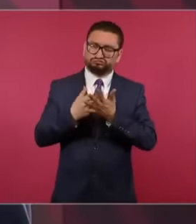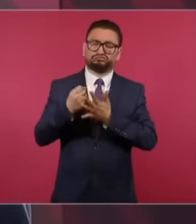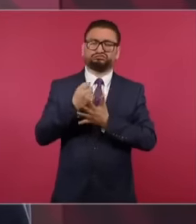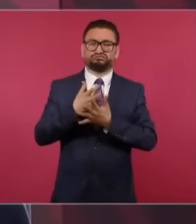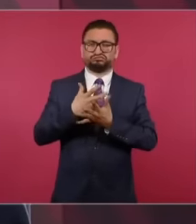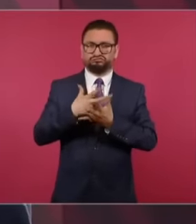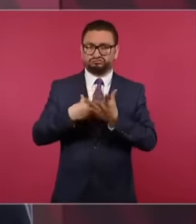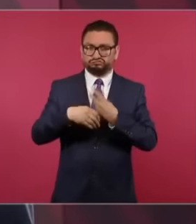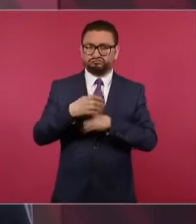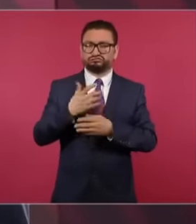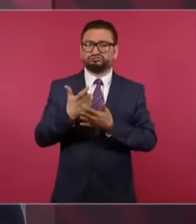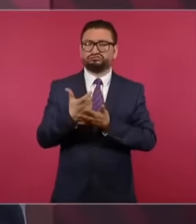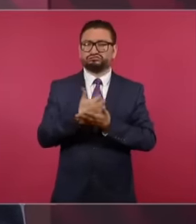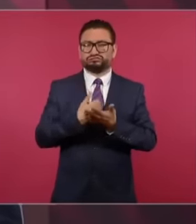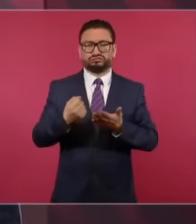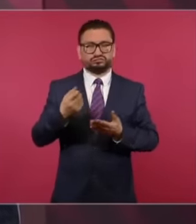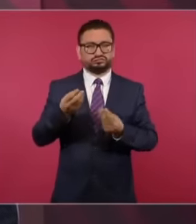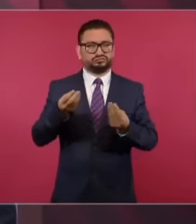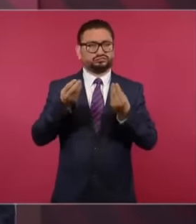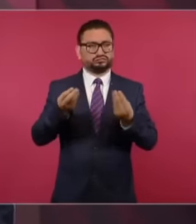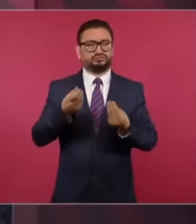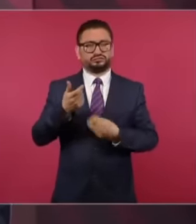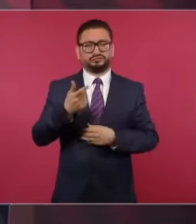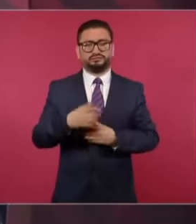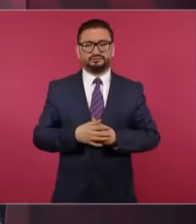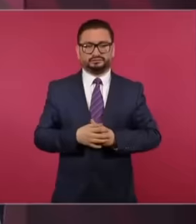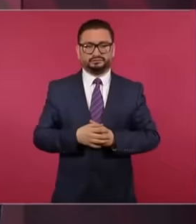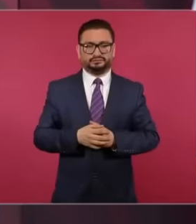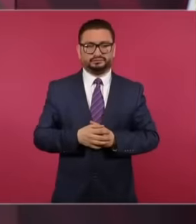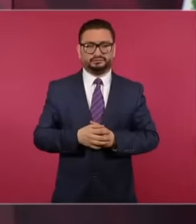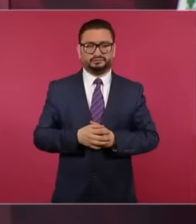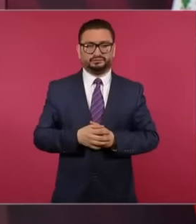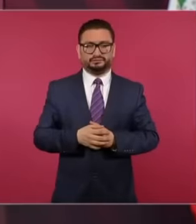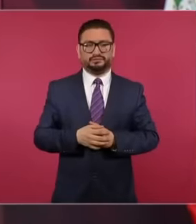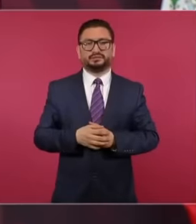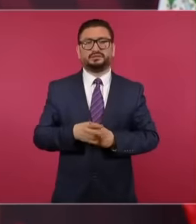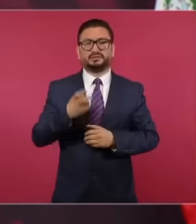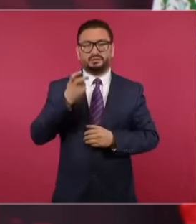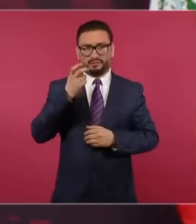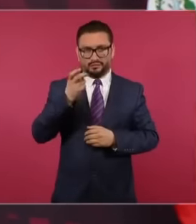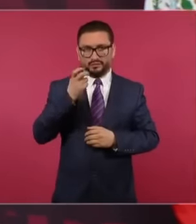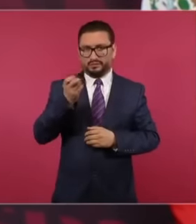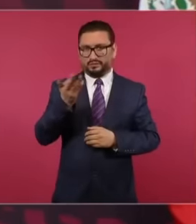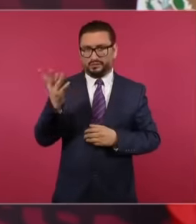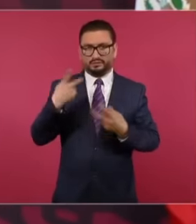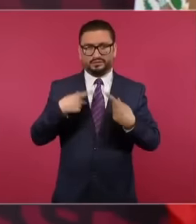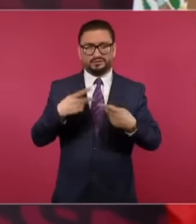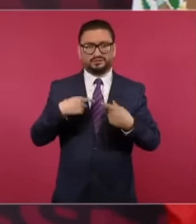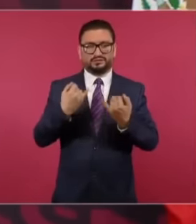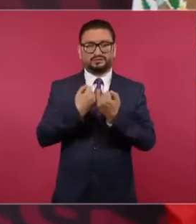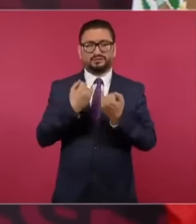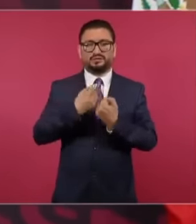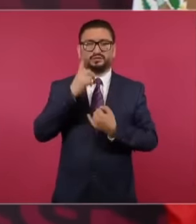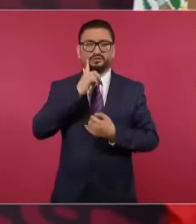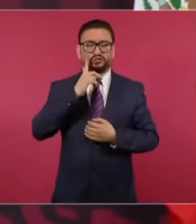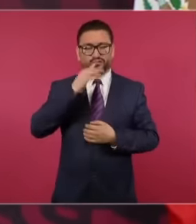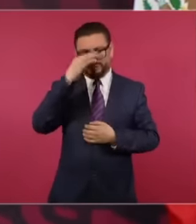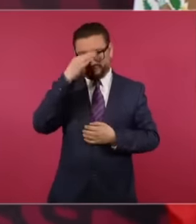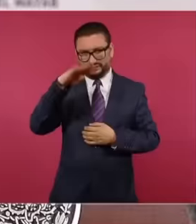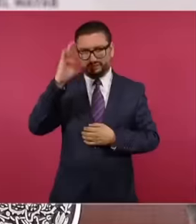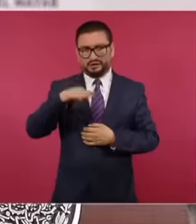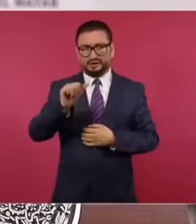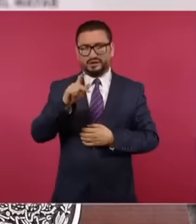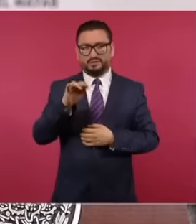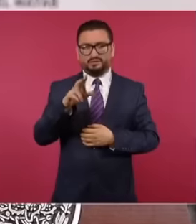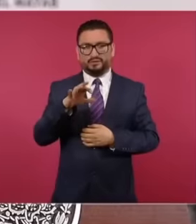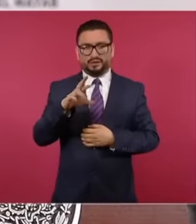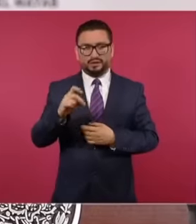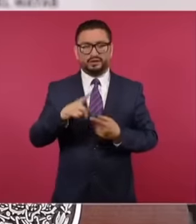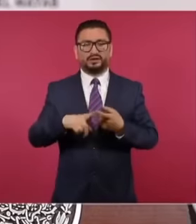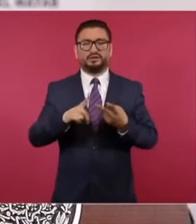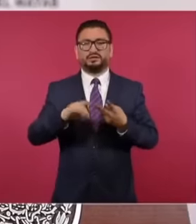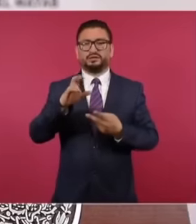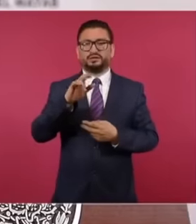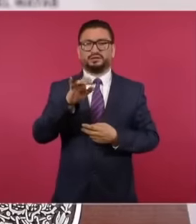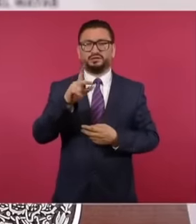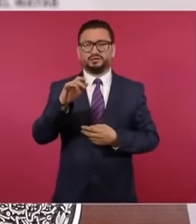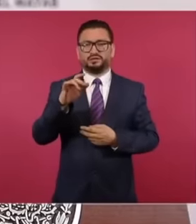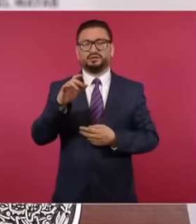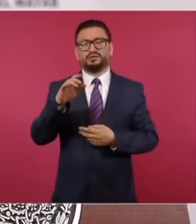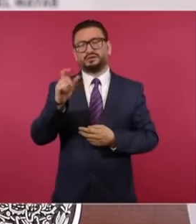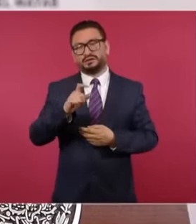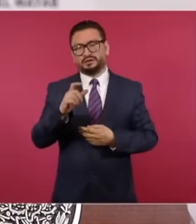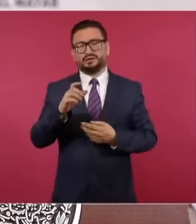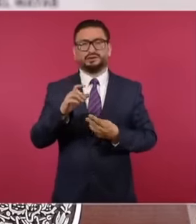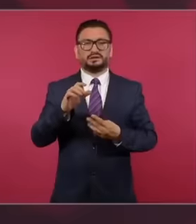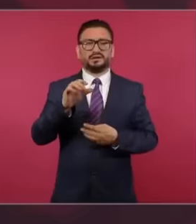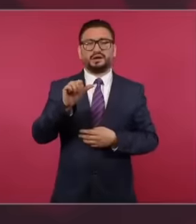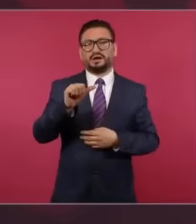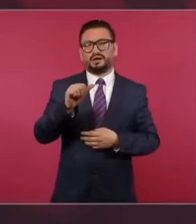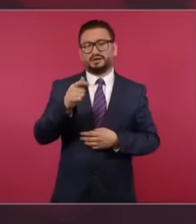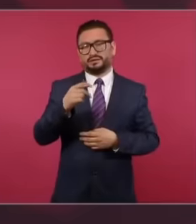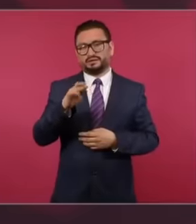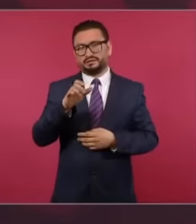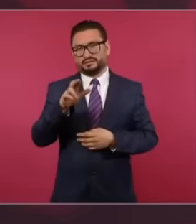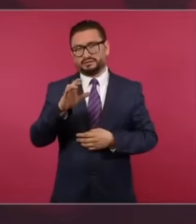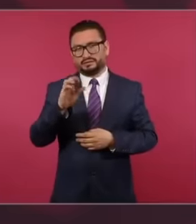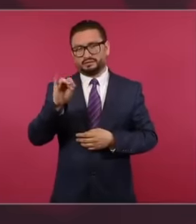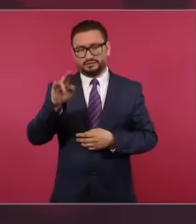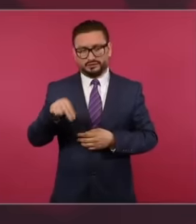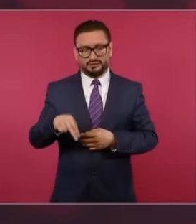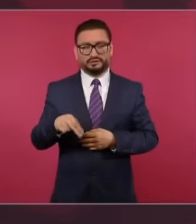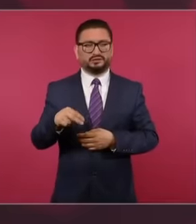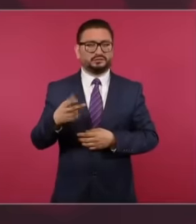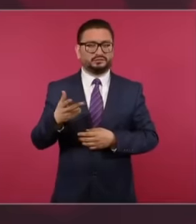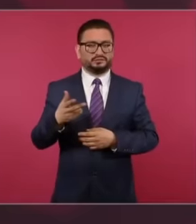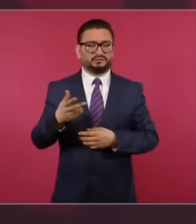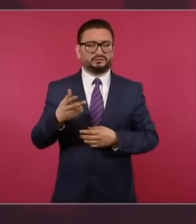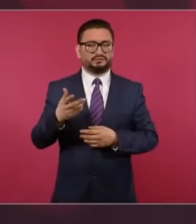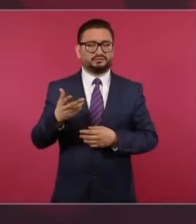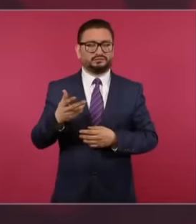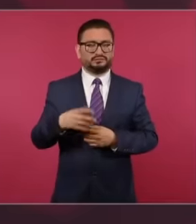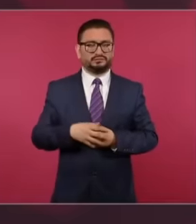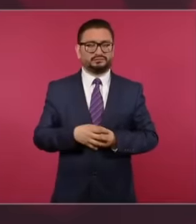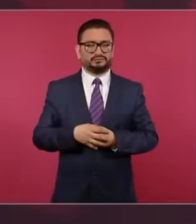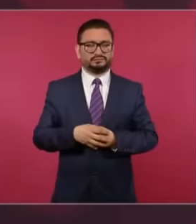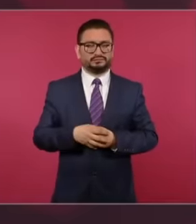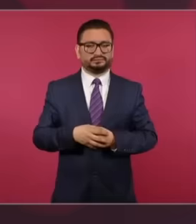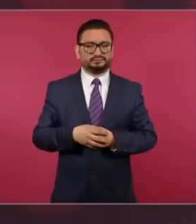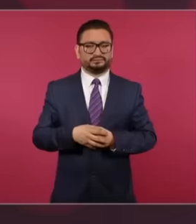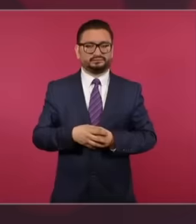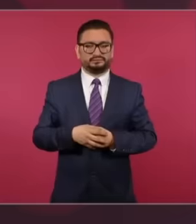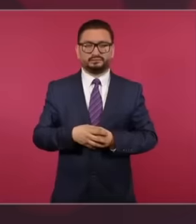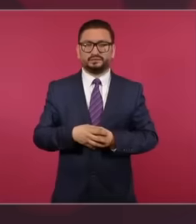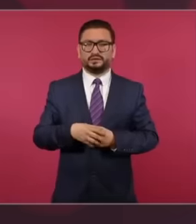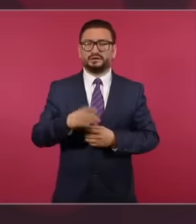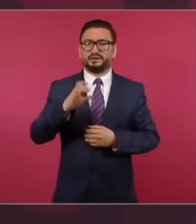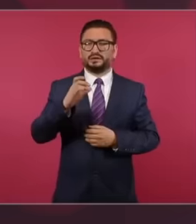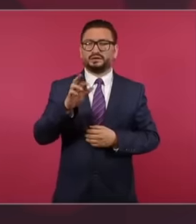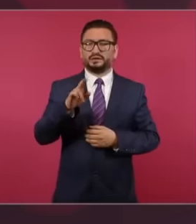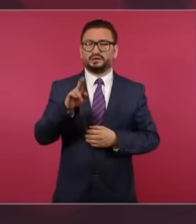and it is these characters like Mrs. Amparo casar like Claudio x like Aguilar who walk like